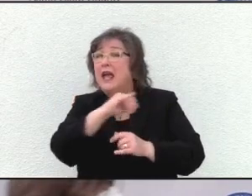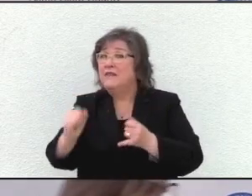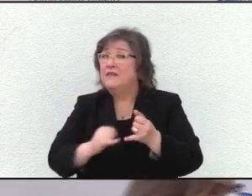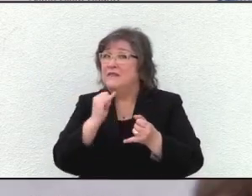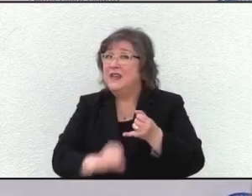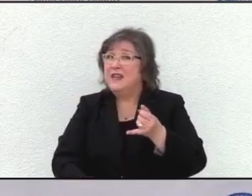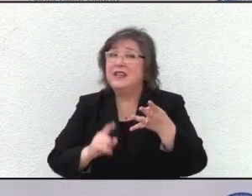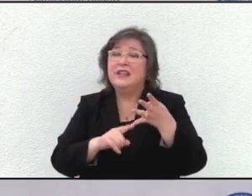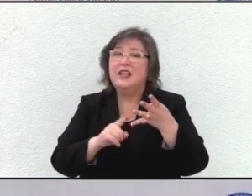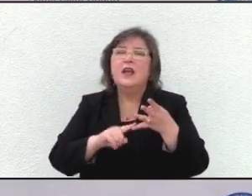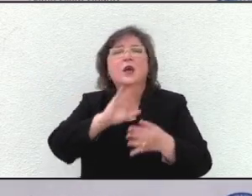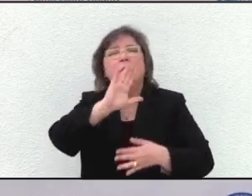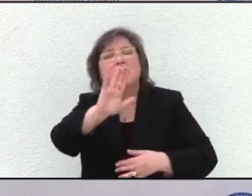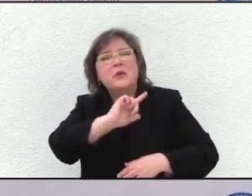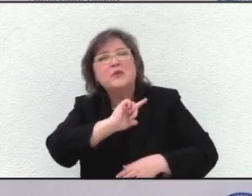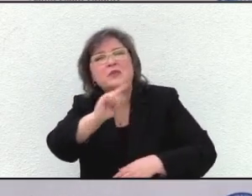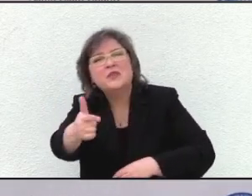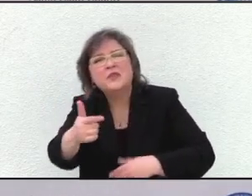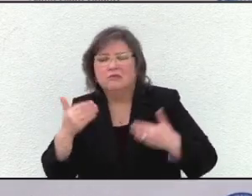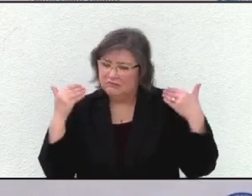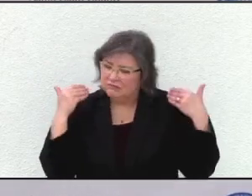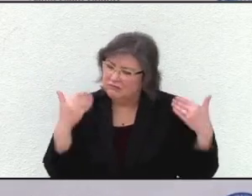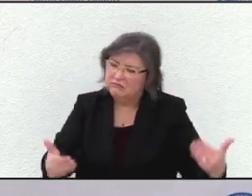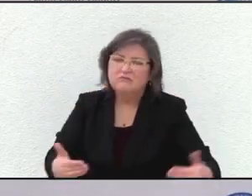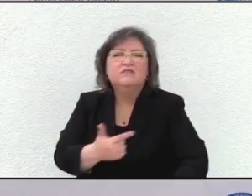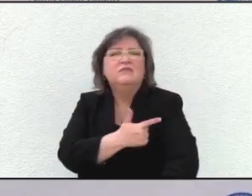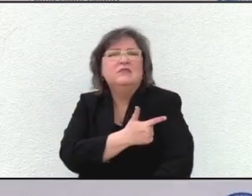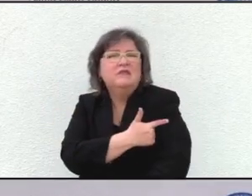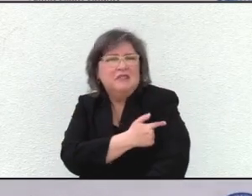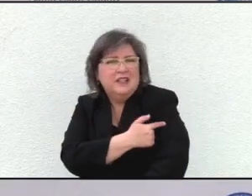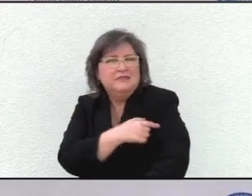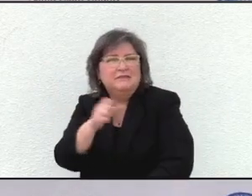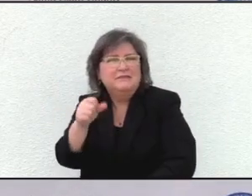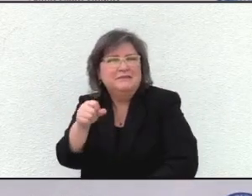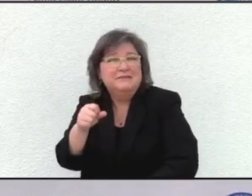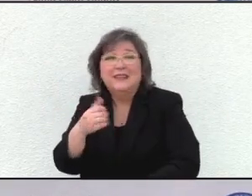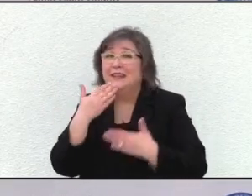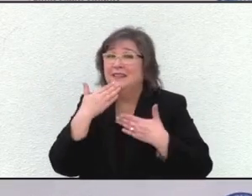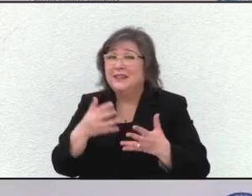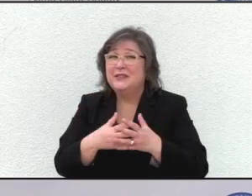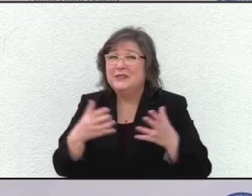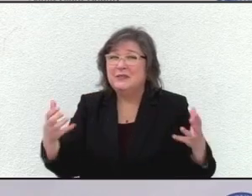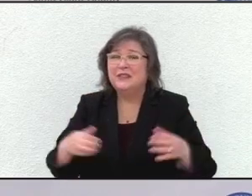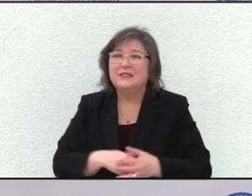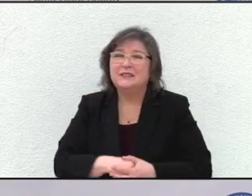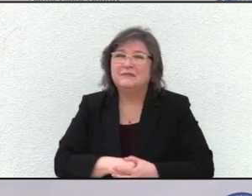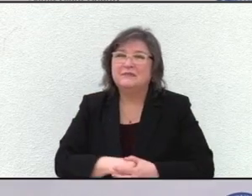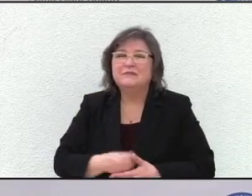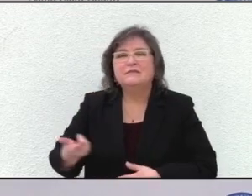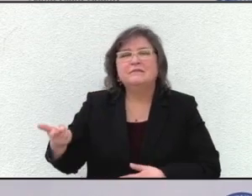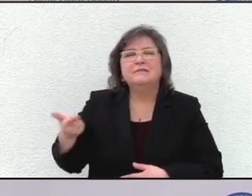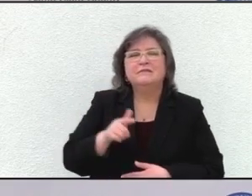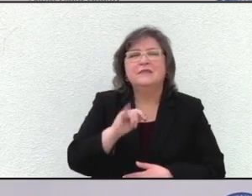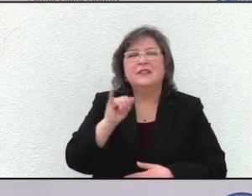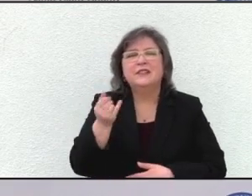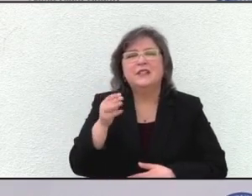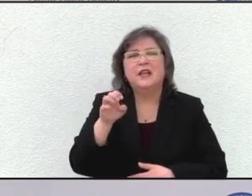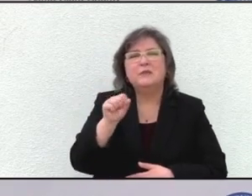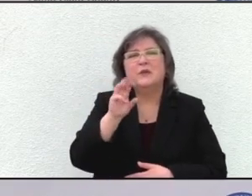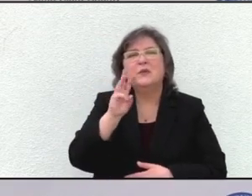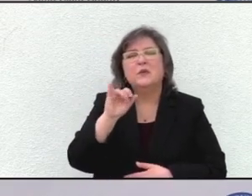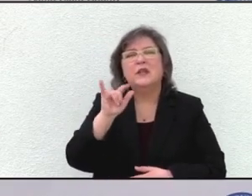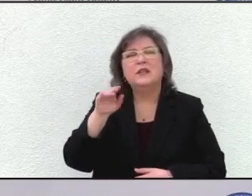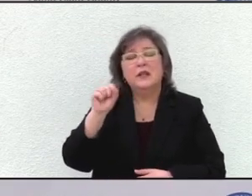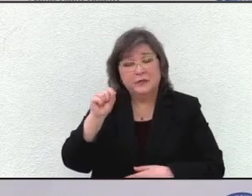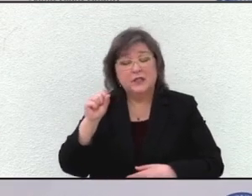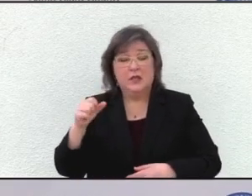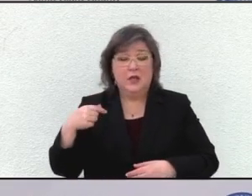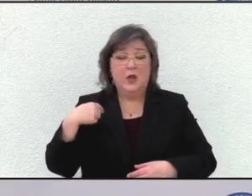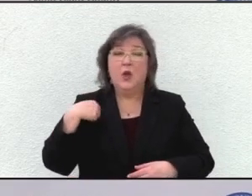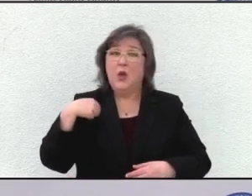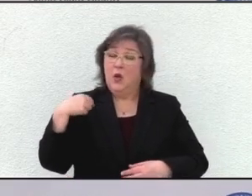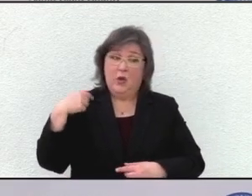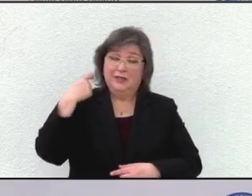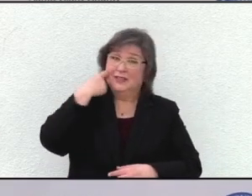So as Dr Cody mentioned the county effective tomorrow is in the State's Red Tier, and as